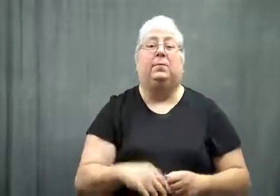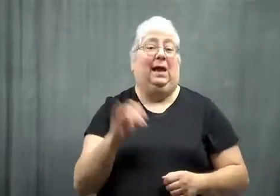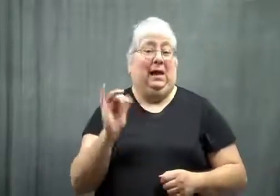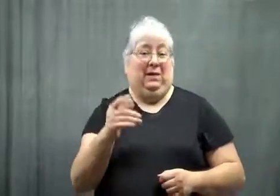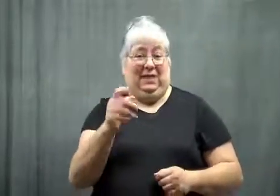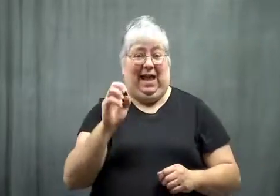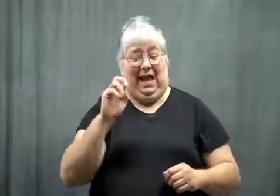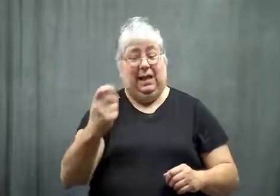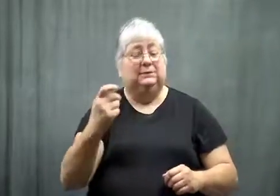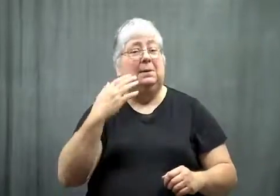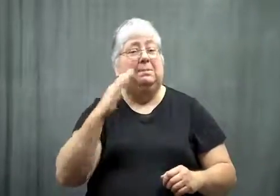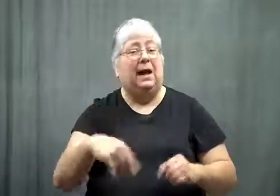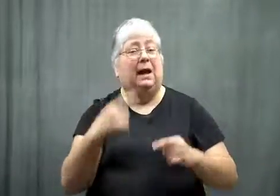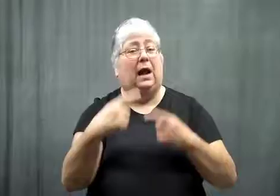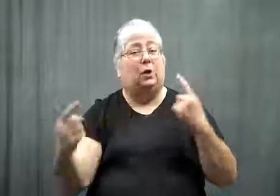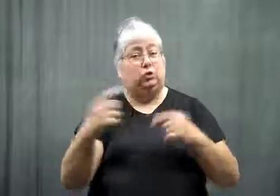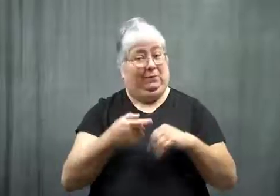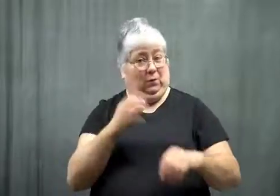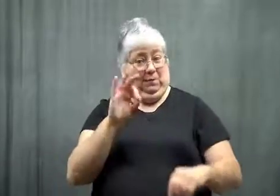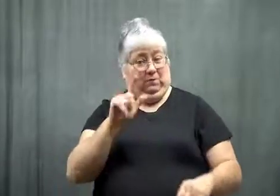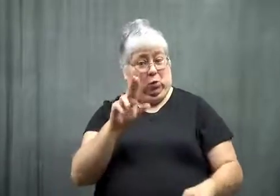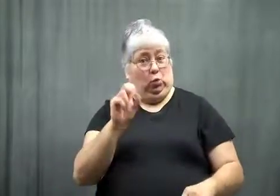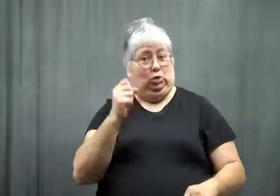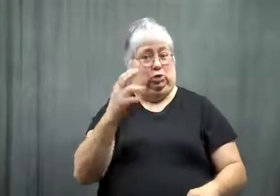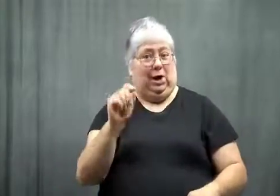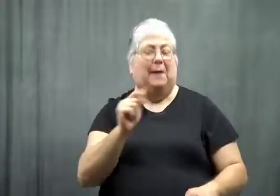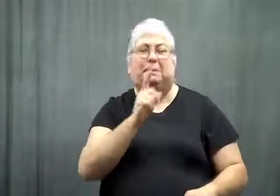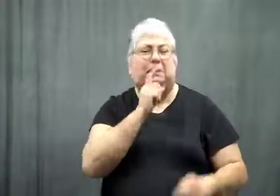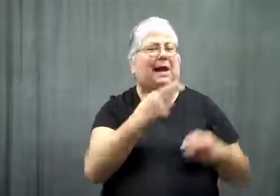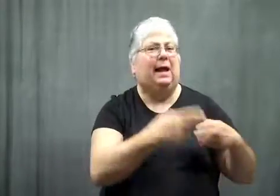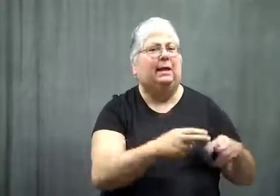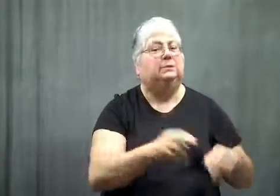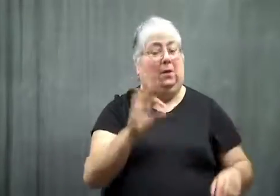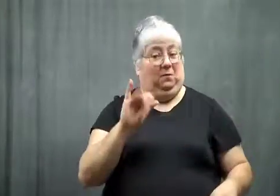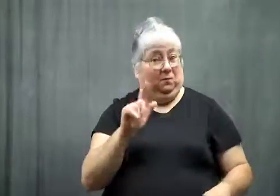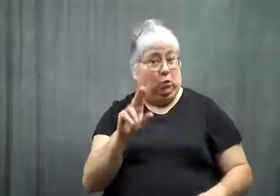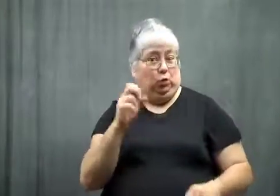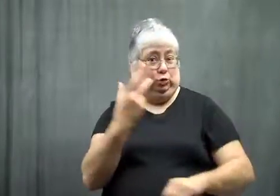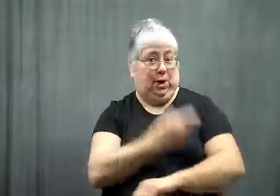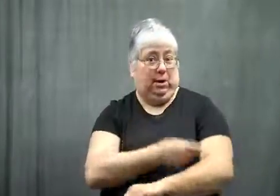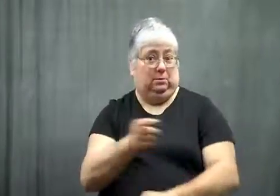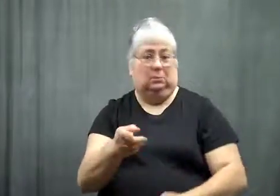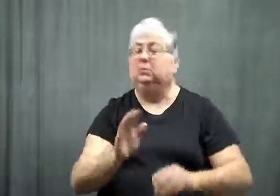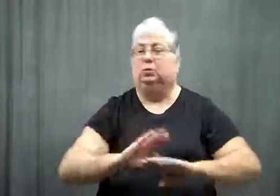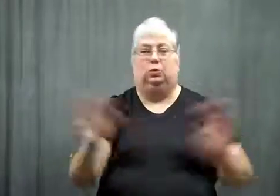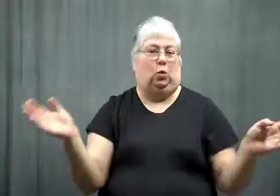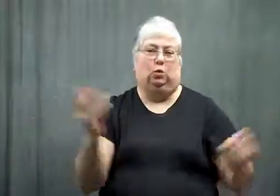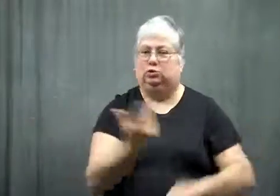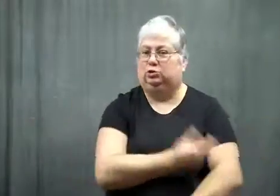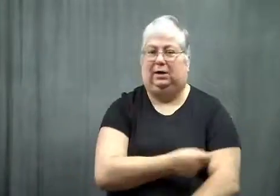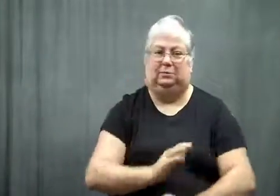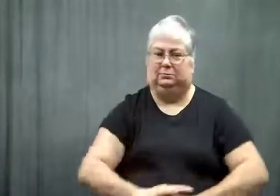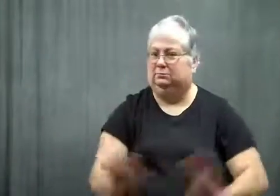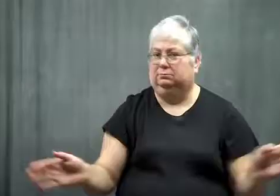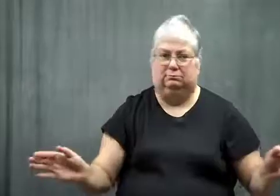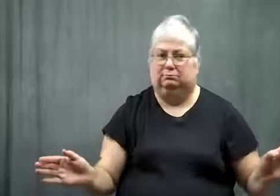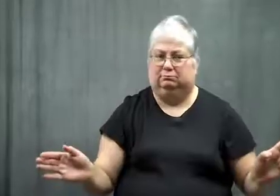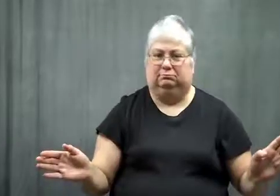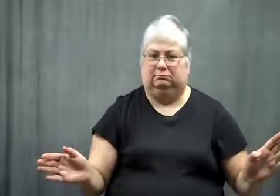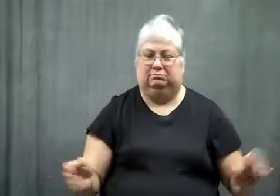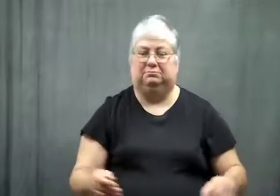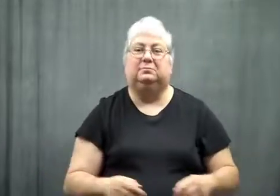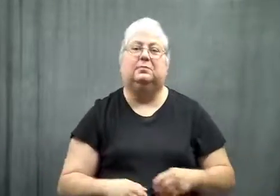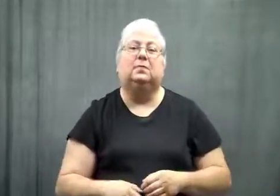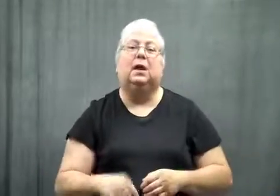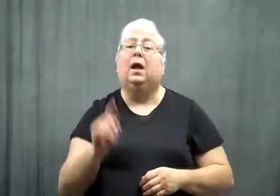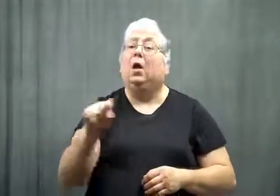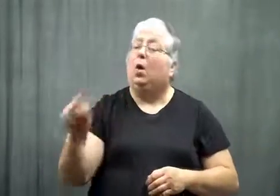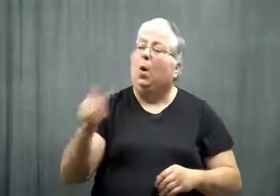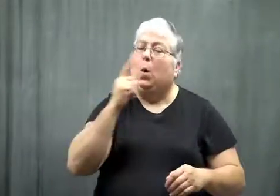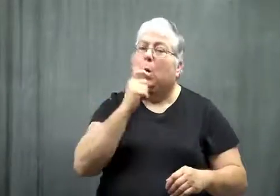If you have had a serious reaction to a flu shot, not just eggs,